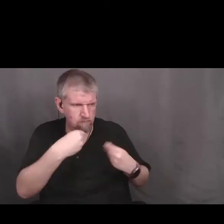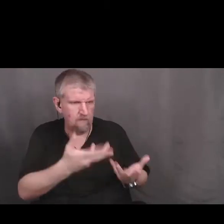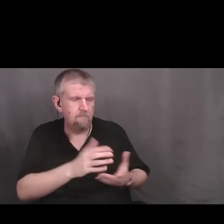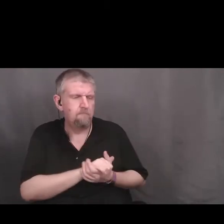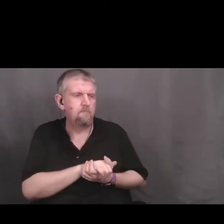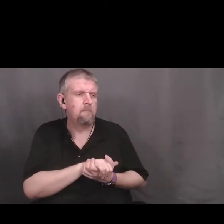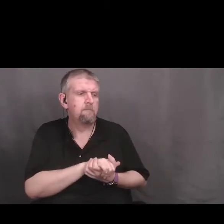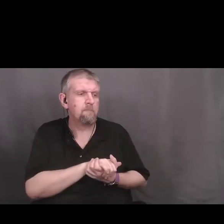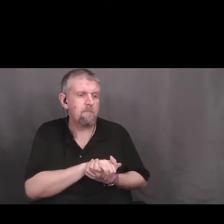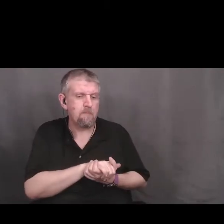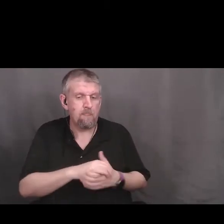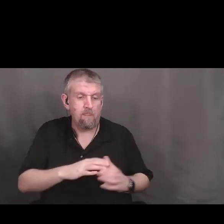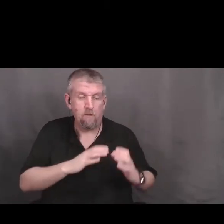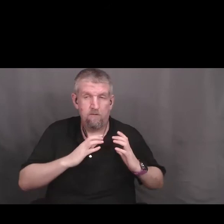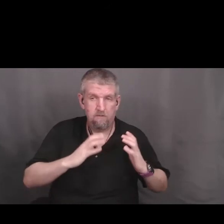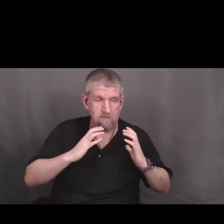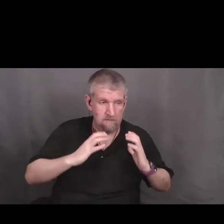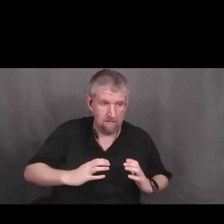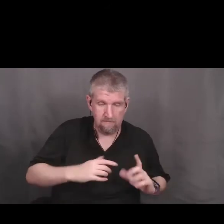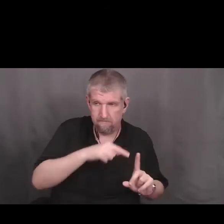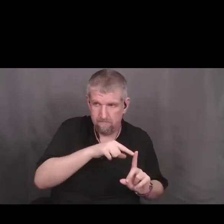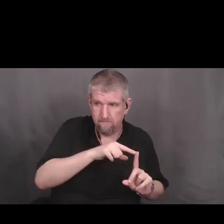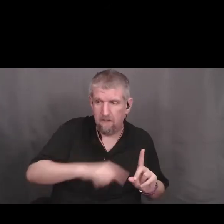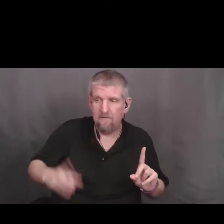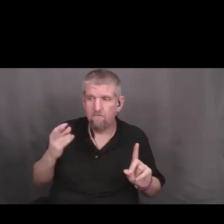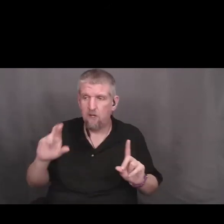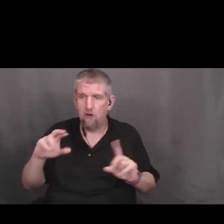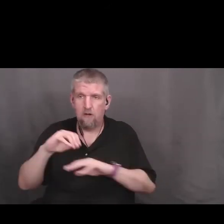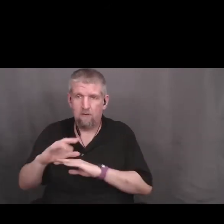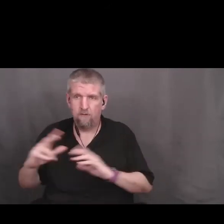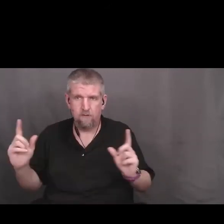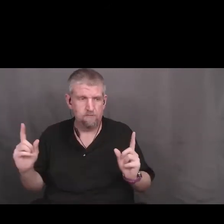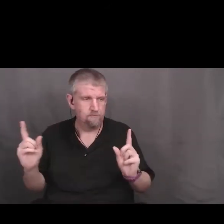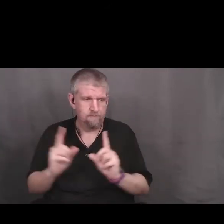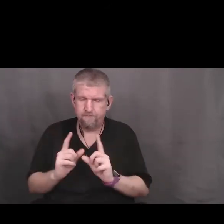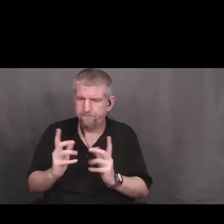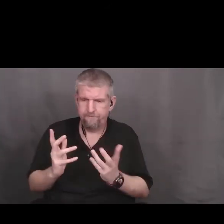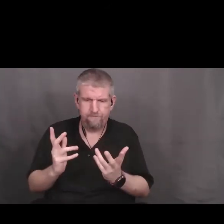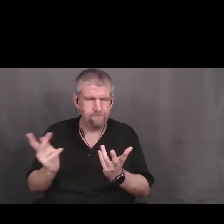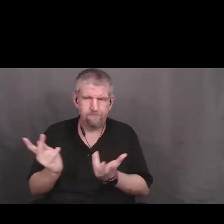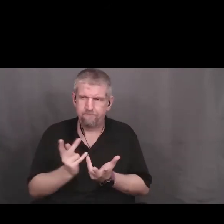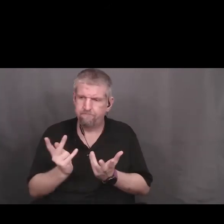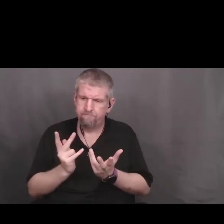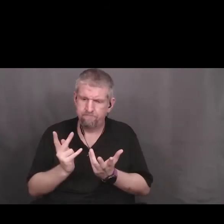the client and the vocational rehabilitation counselor are supposed to be working on what they call